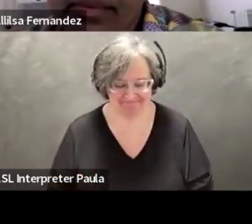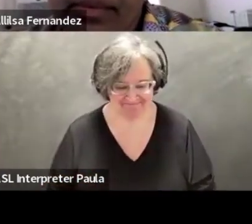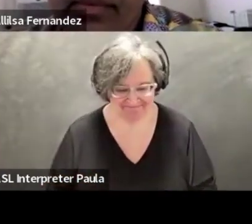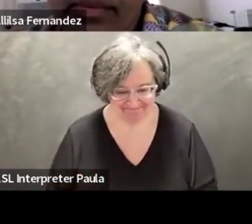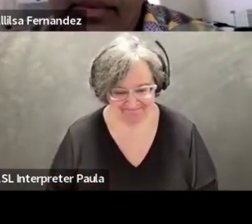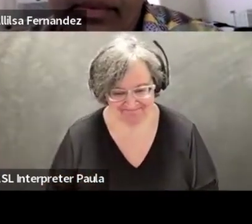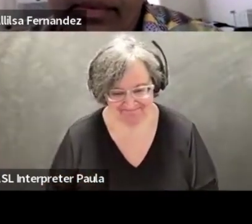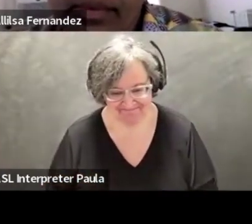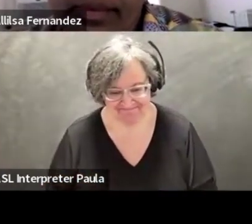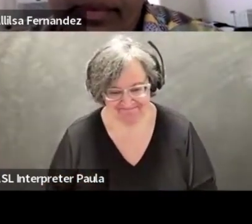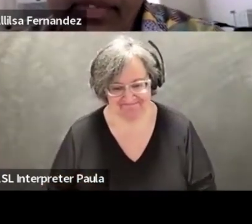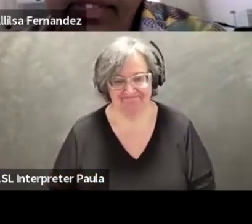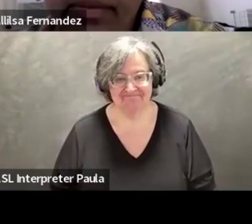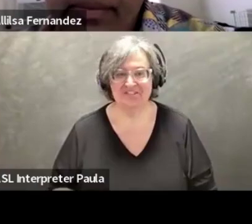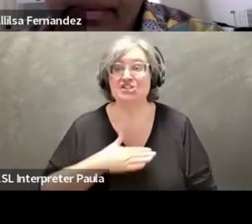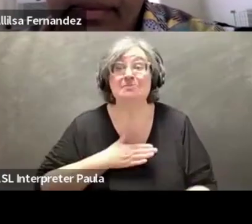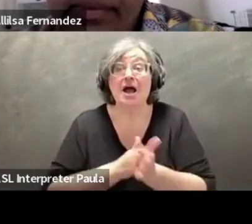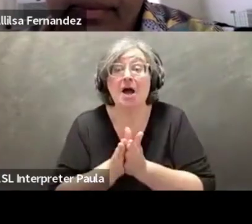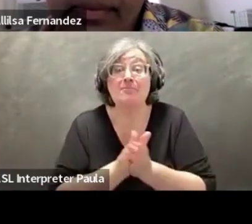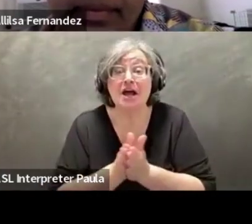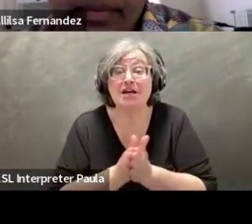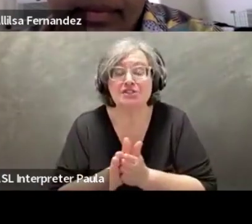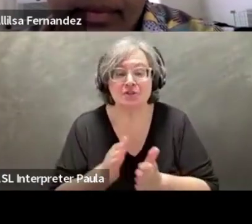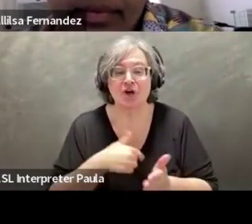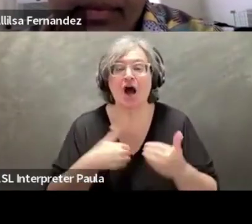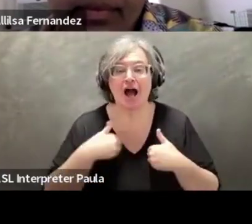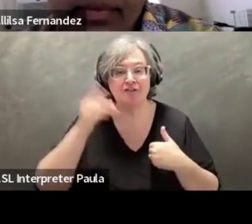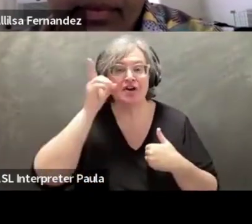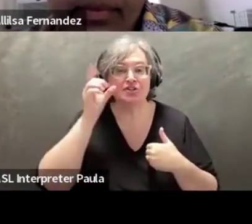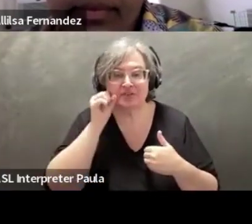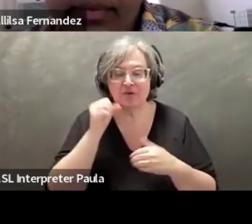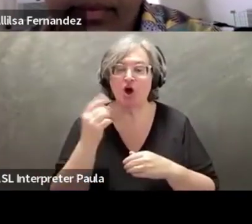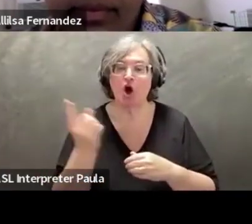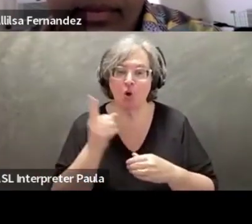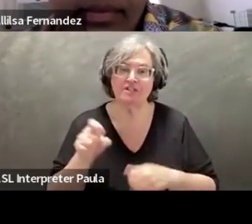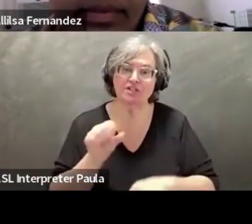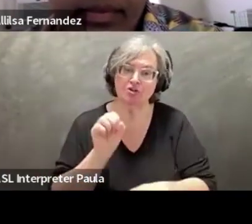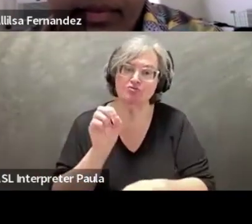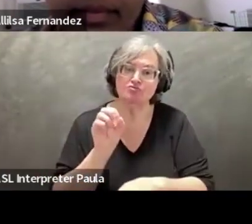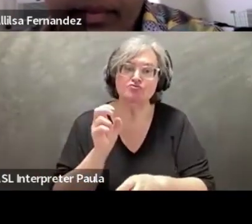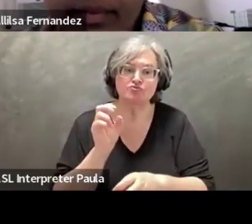Lola Kernell: This is, this is my passion, because I have Down syndrome, I have always had to work hard to accomplish my